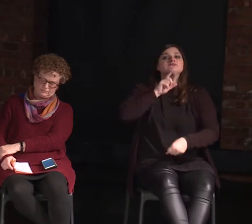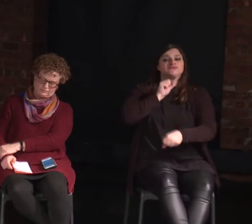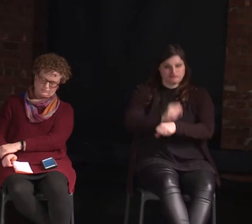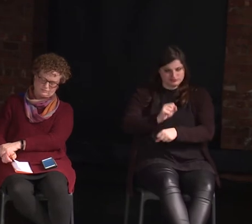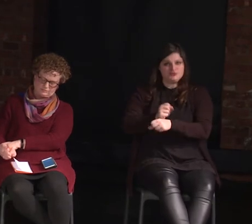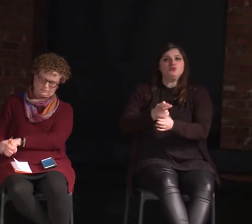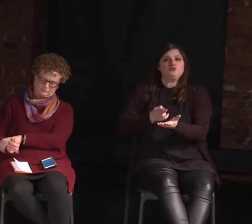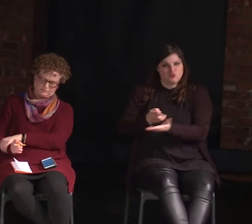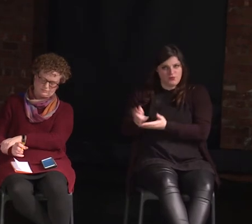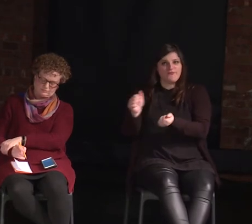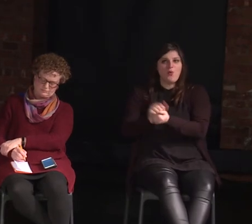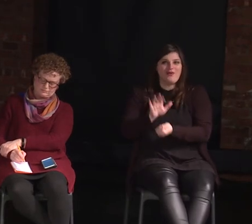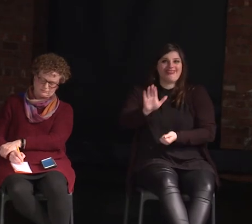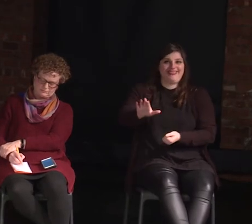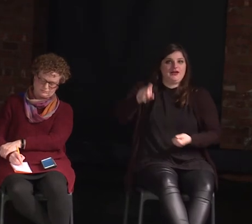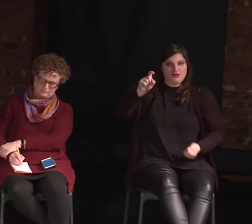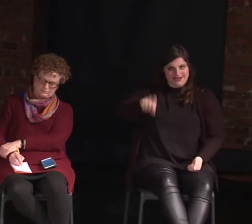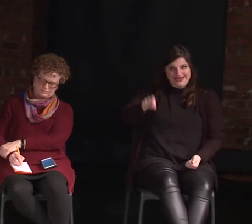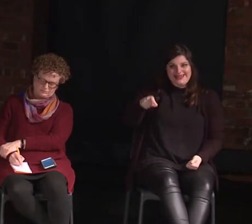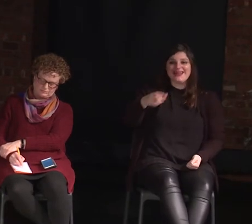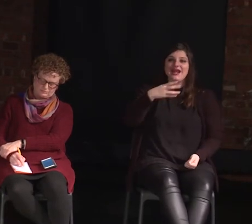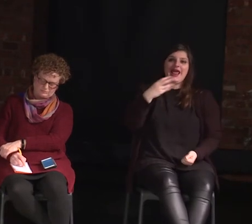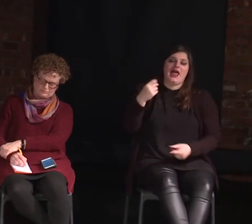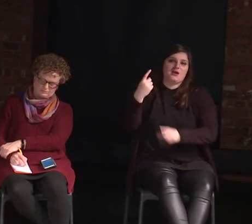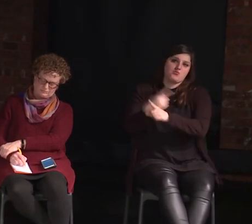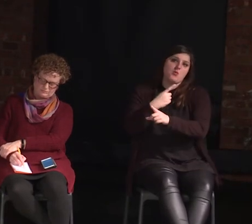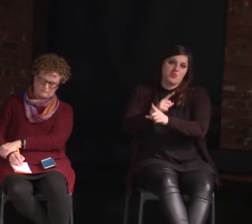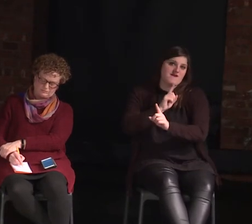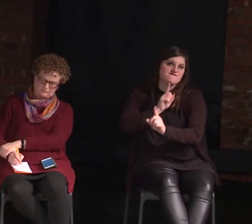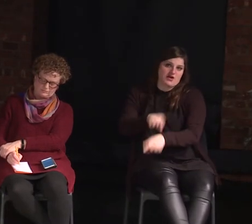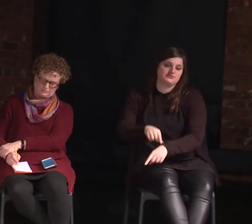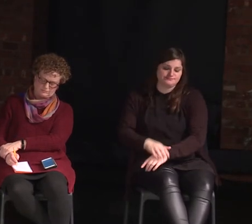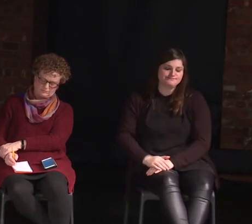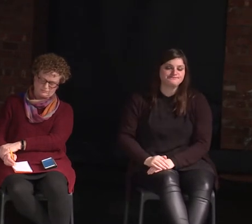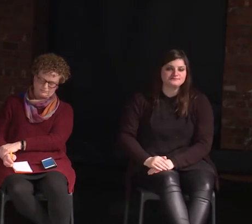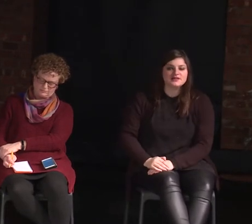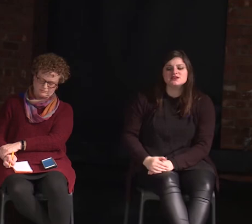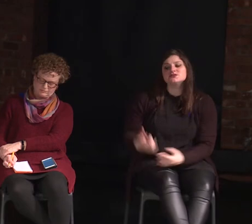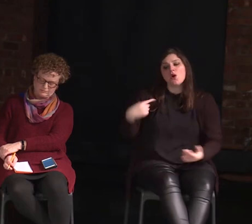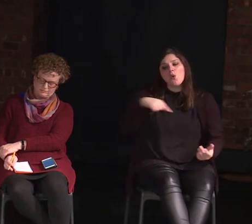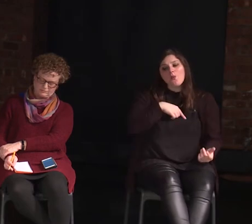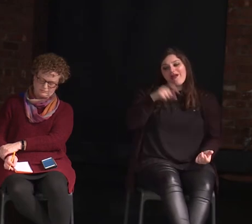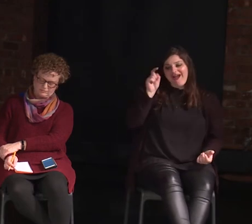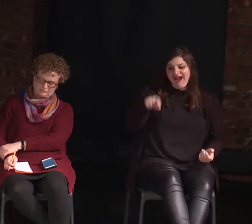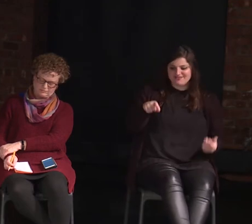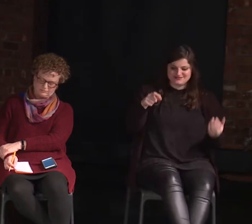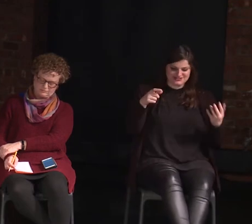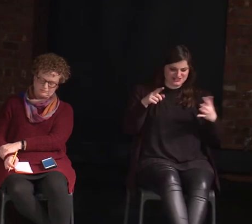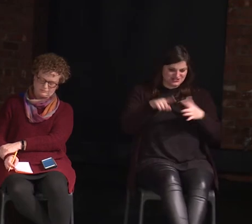That's an area where we're really trying to focus and think differently and strategically